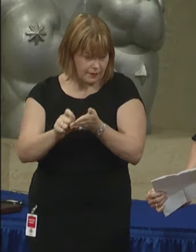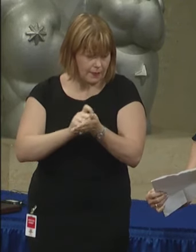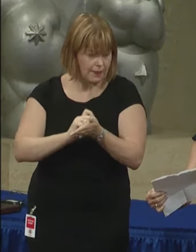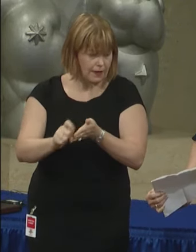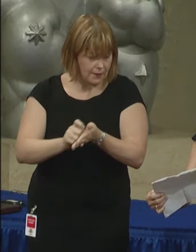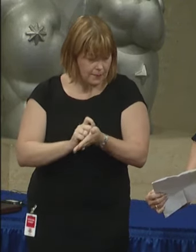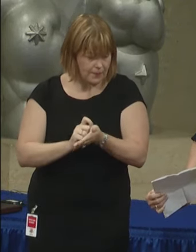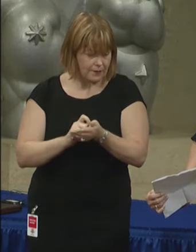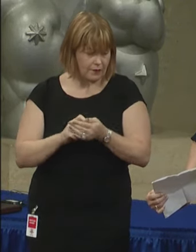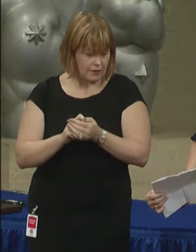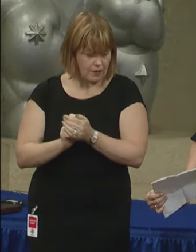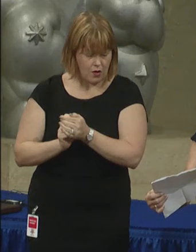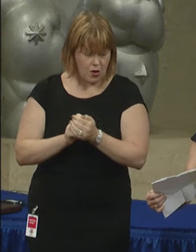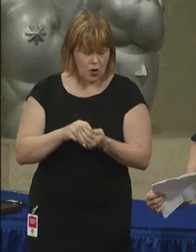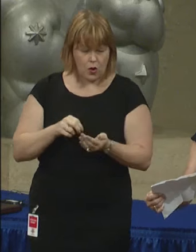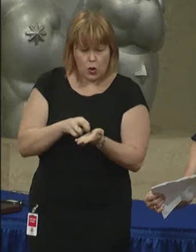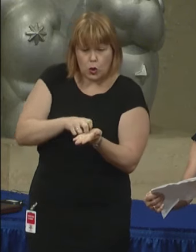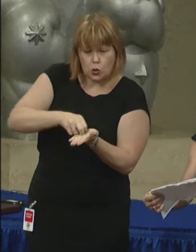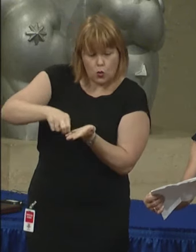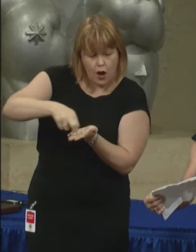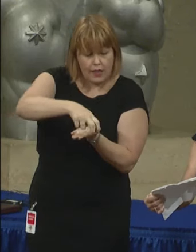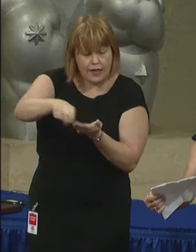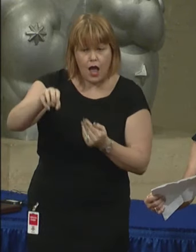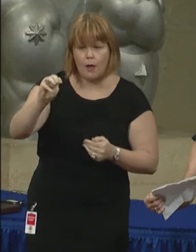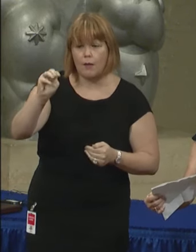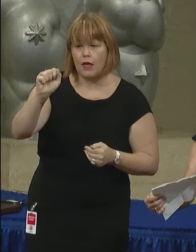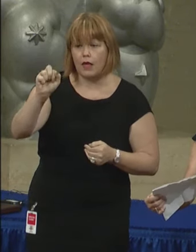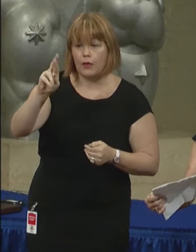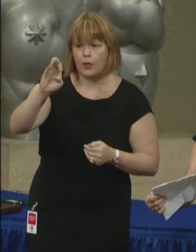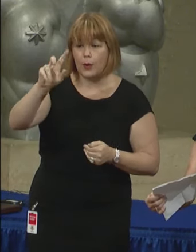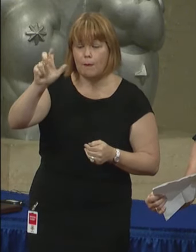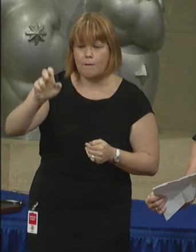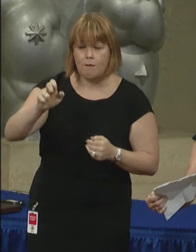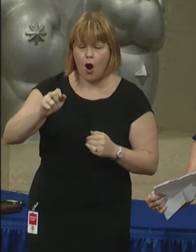CRAWLING UP THE MARBLE STEPS OF THE CAPITOL.